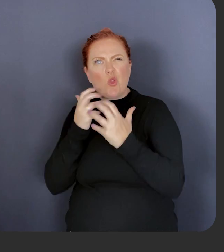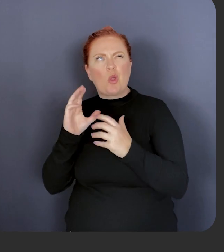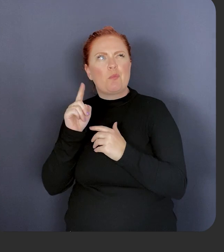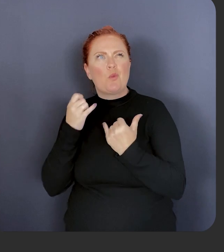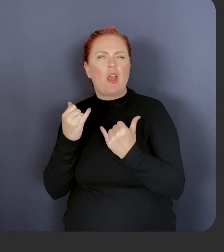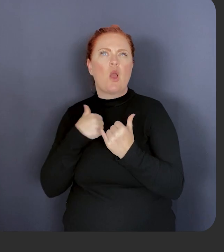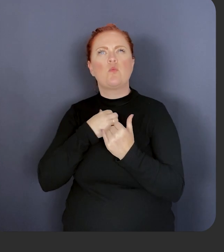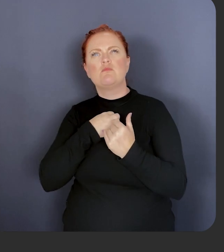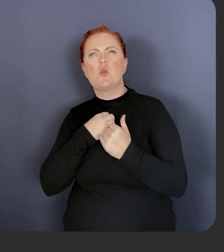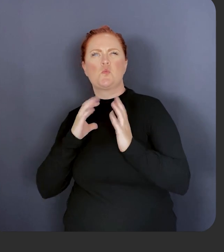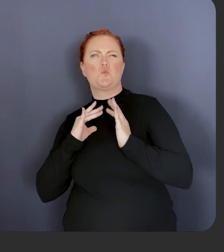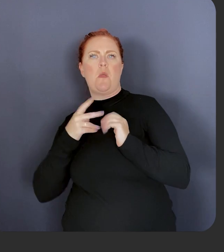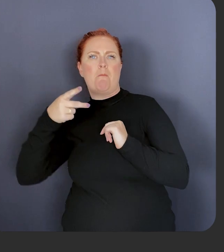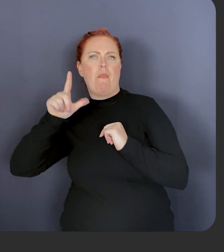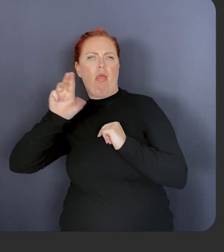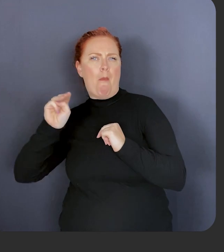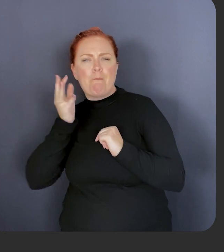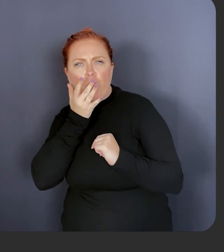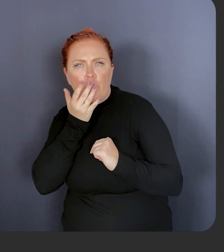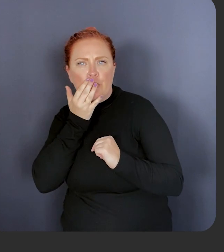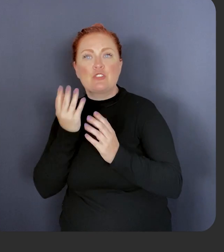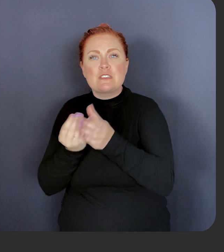Let's say I'm really digging this plum color for spring.